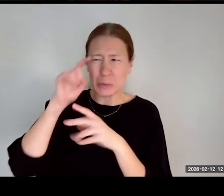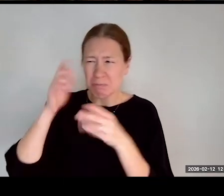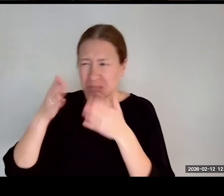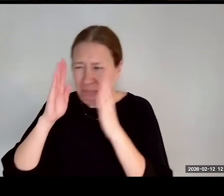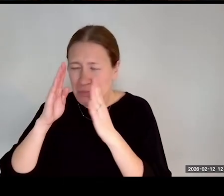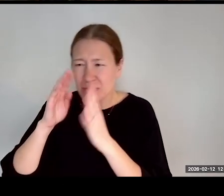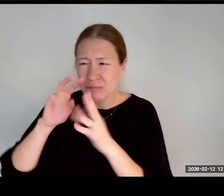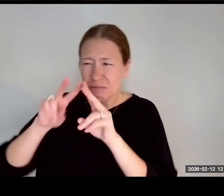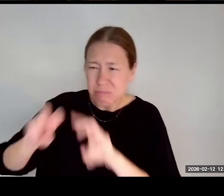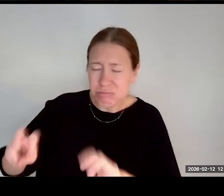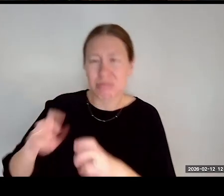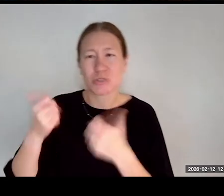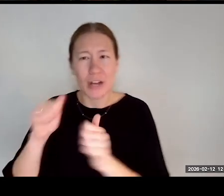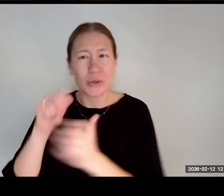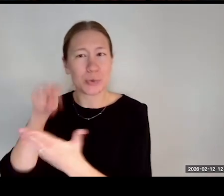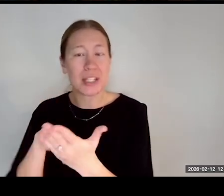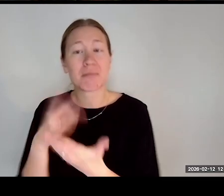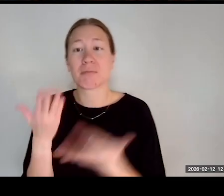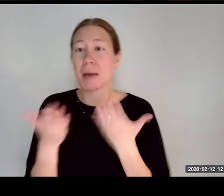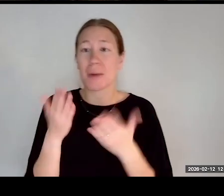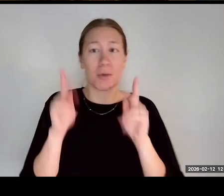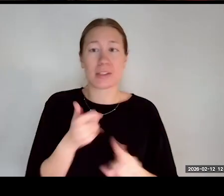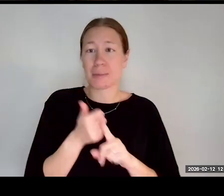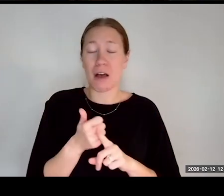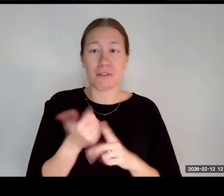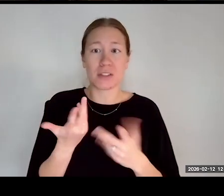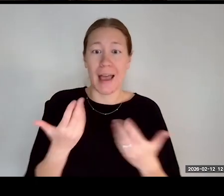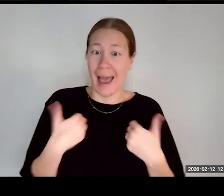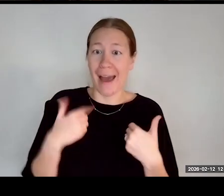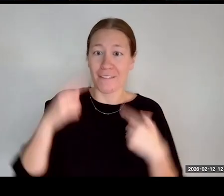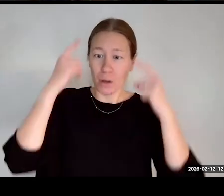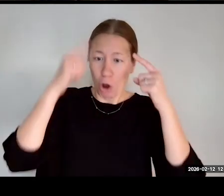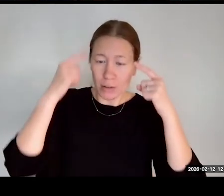that may not have cognitive processing disorders, they can be more tiresome to have to parse through.